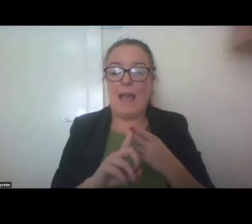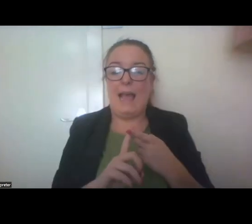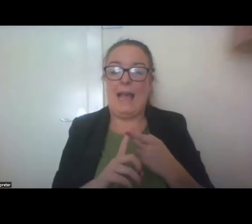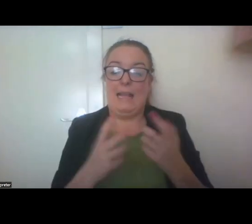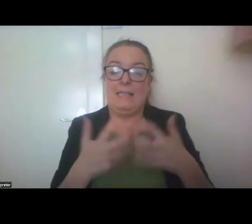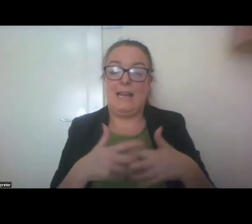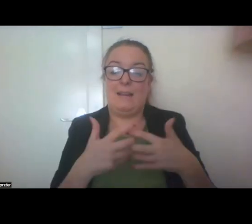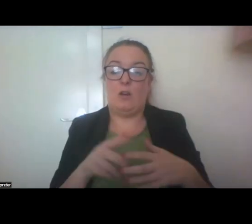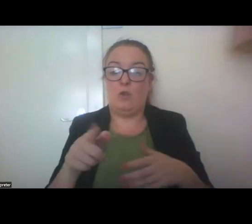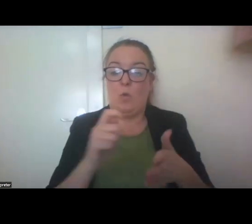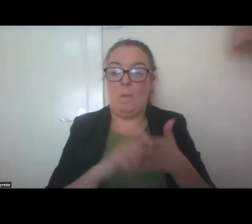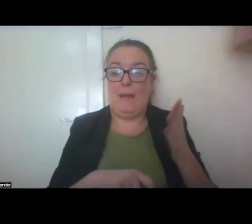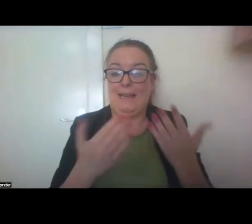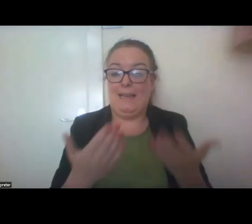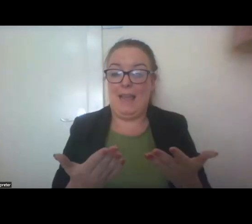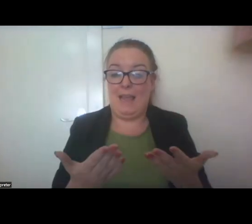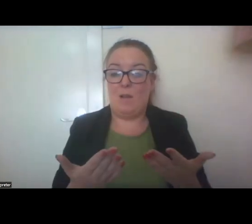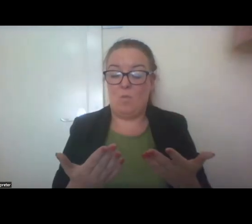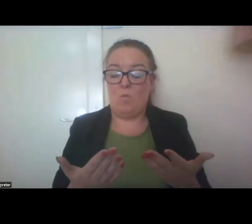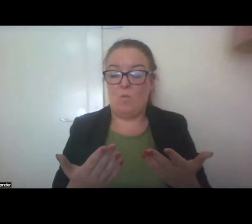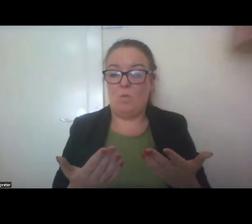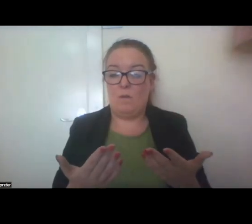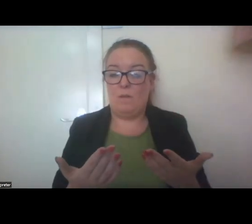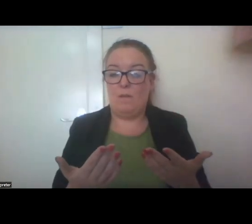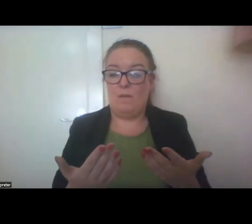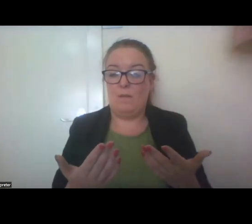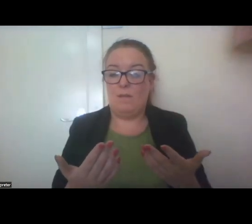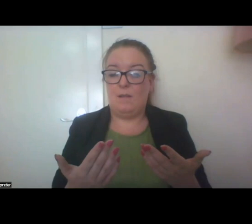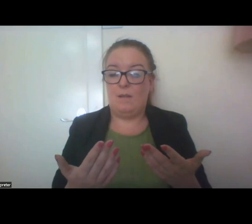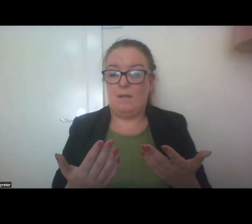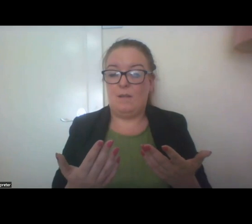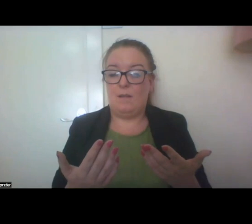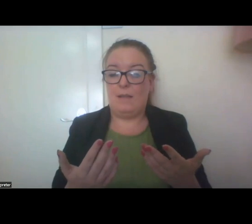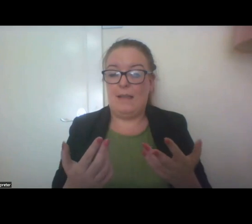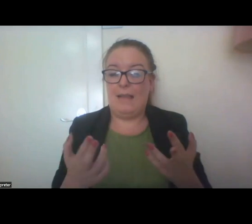are Auracast compatible, there's yet to be a bold manufacturer